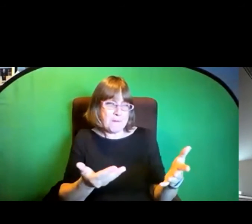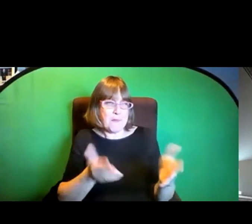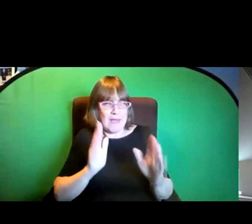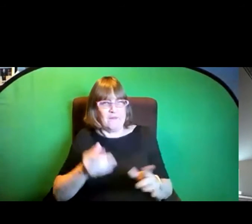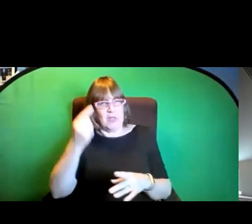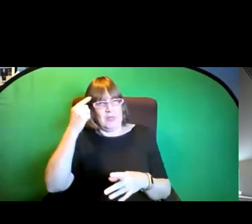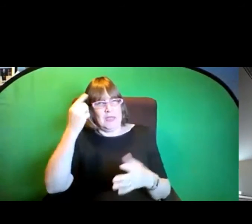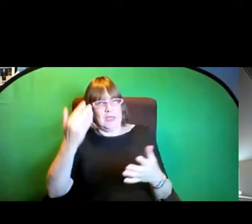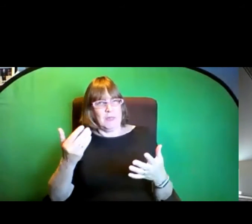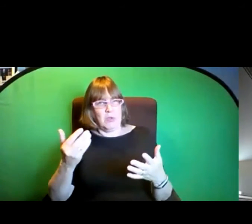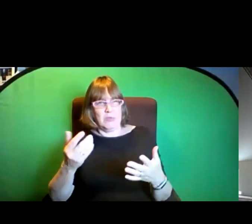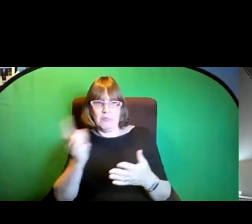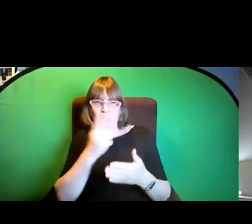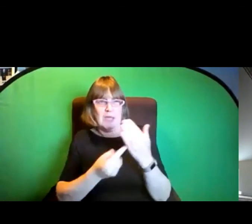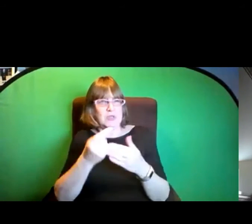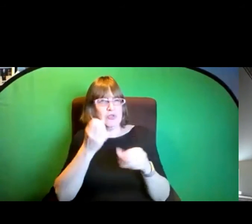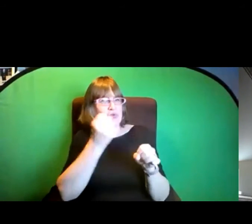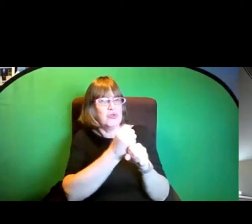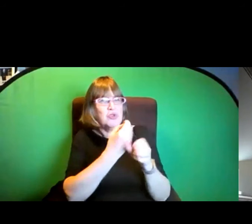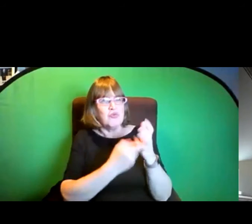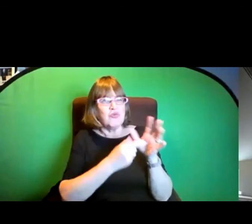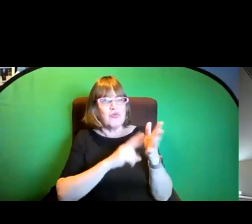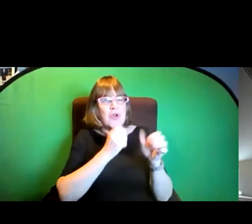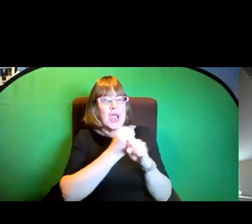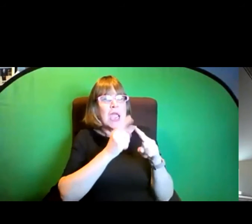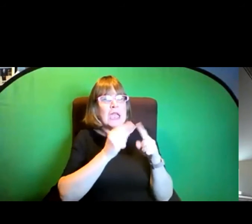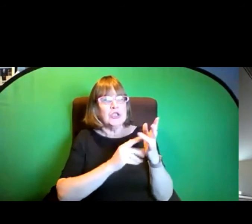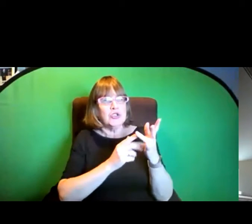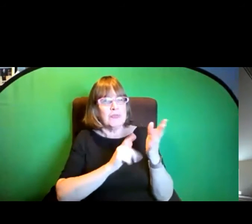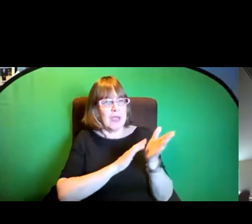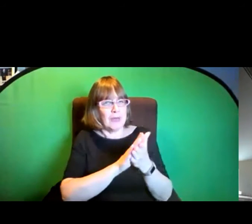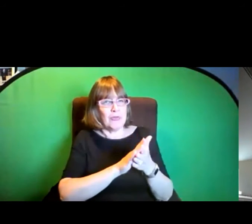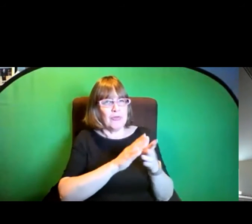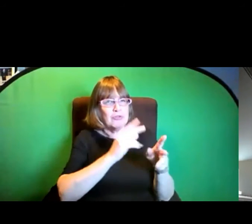about Grangemouth, it means thinking about what to do about refining, what to do about chemicals.